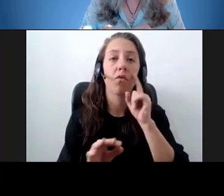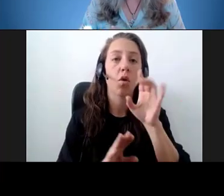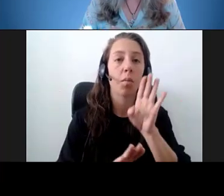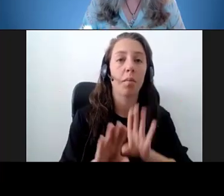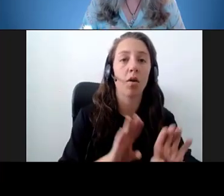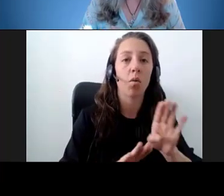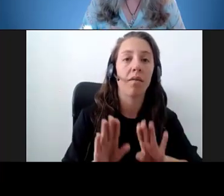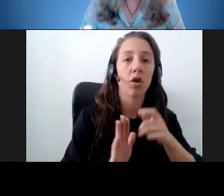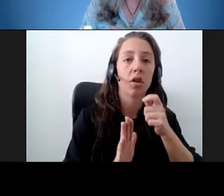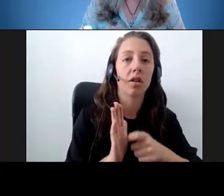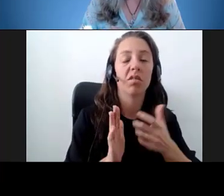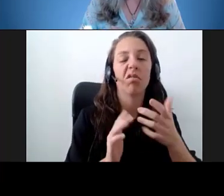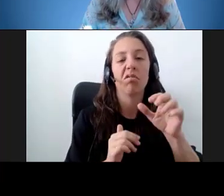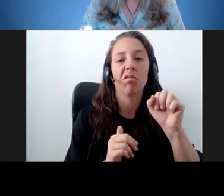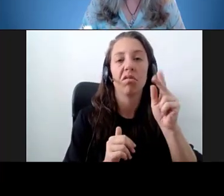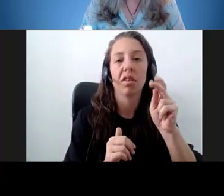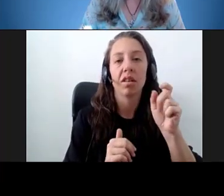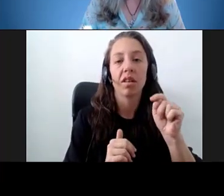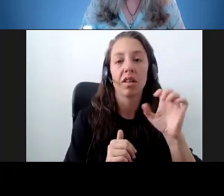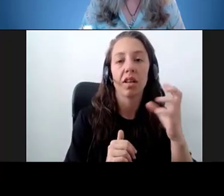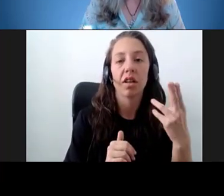and pending other support forms in early 2025.